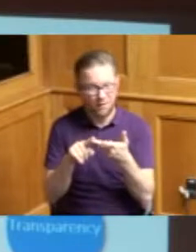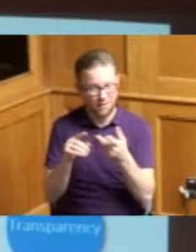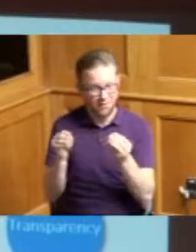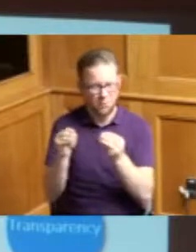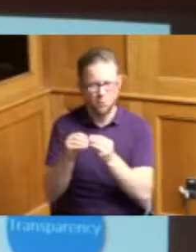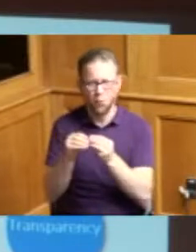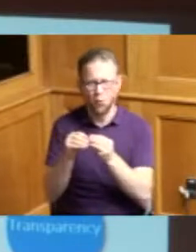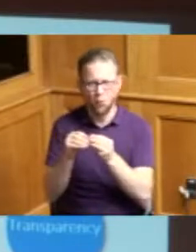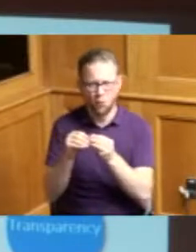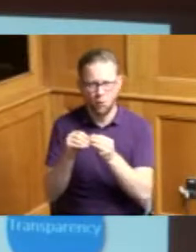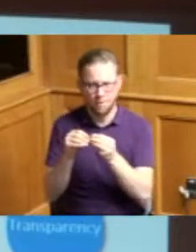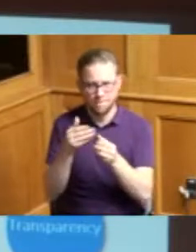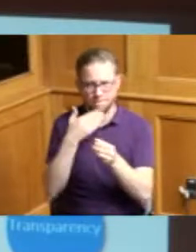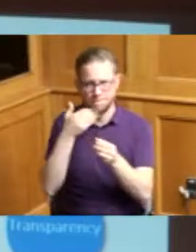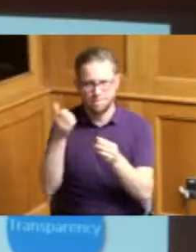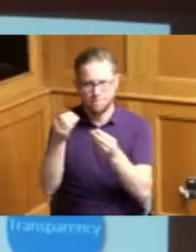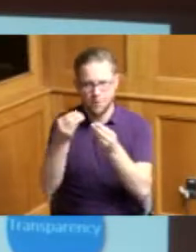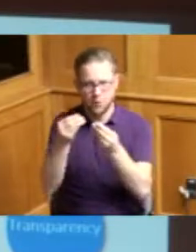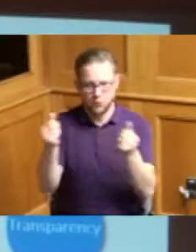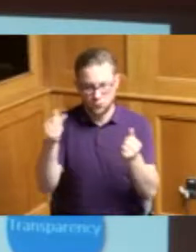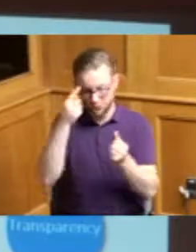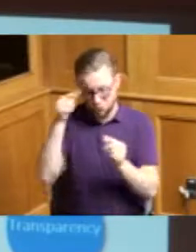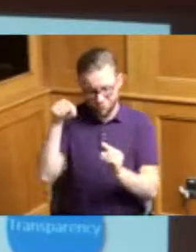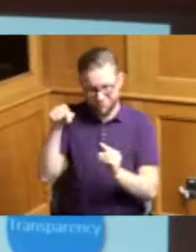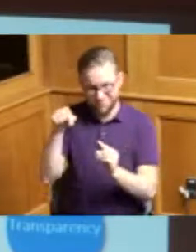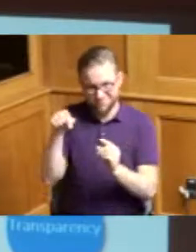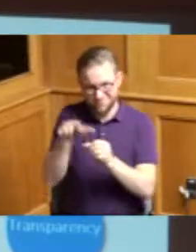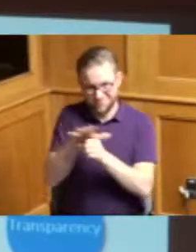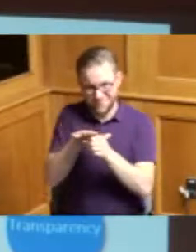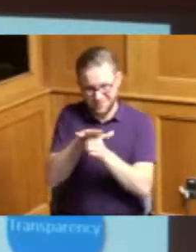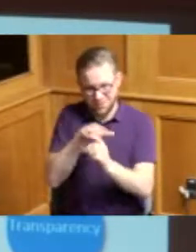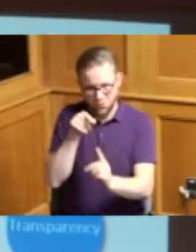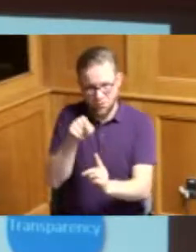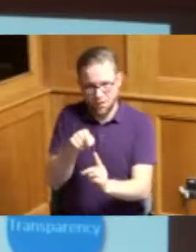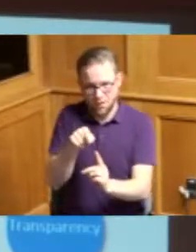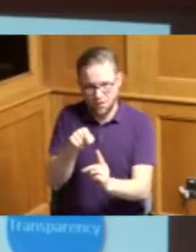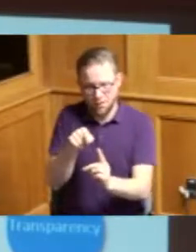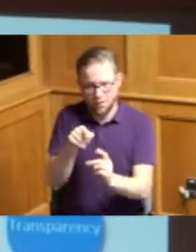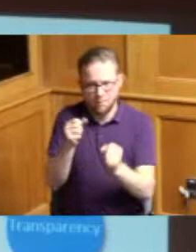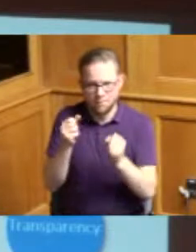solution for us to consider affordability and addressing some of those challenges that we have